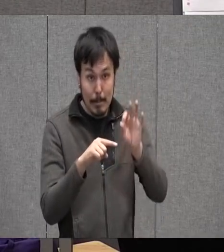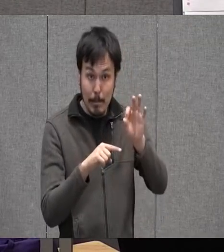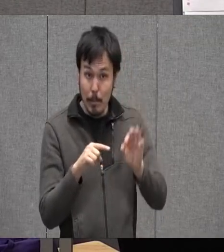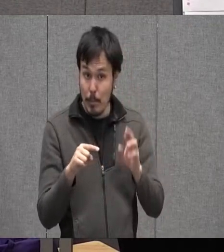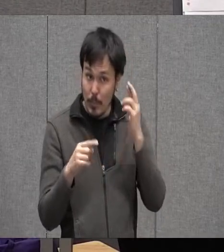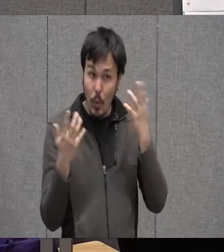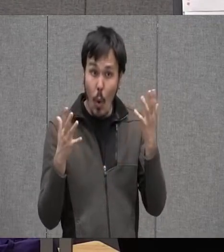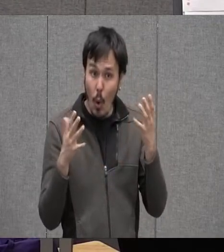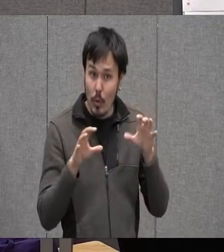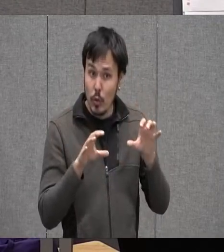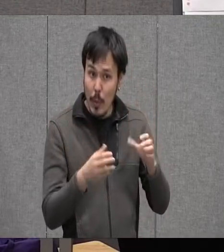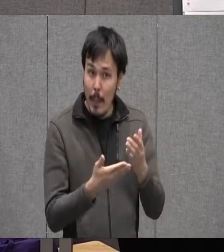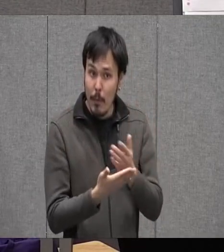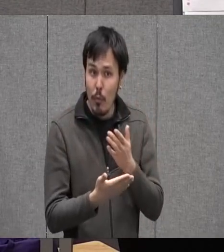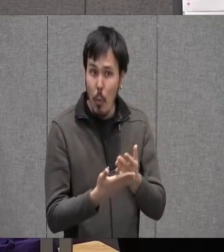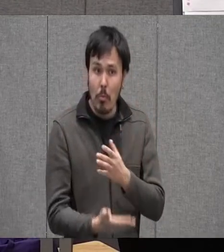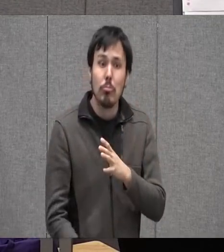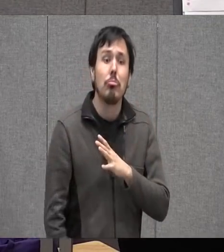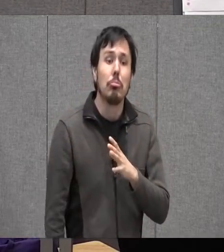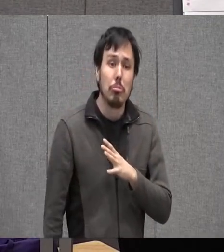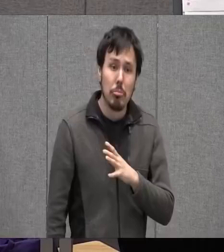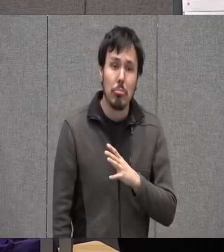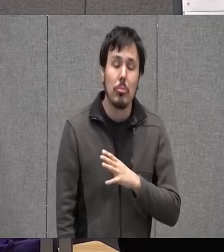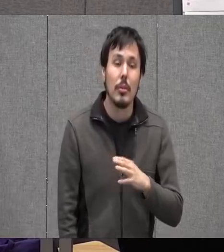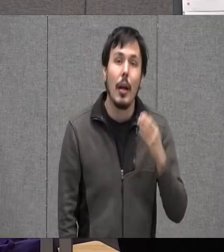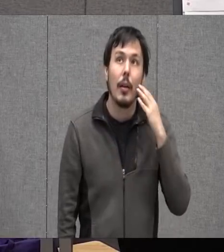Okay, so I know I have eighths.